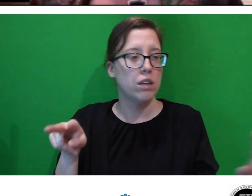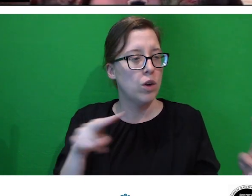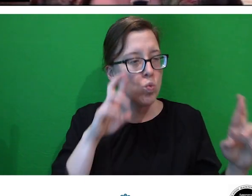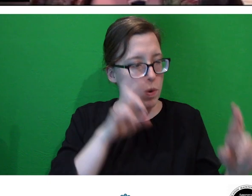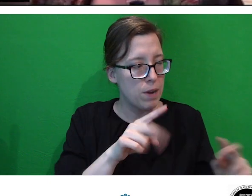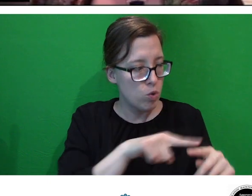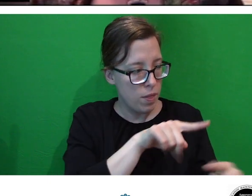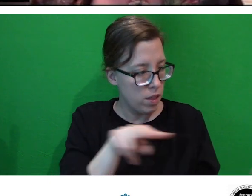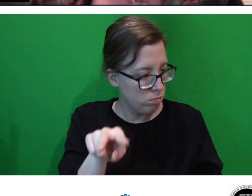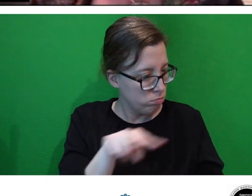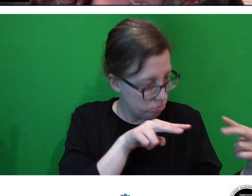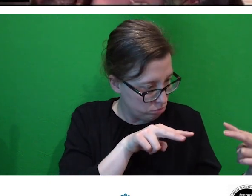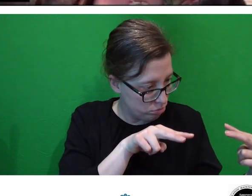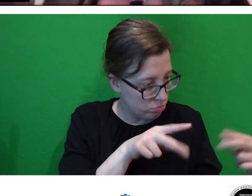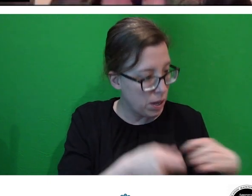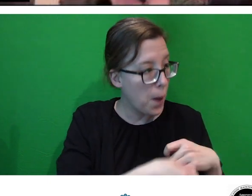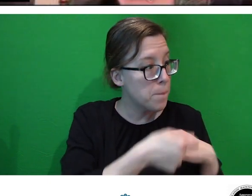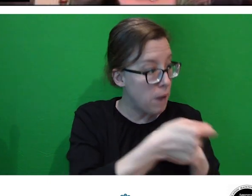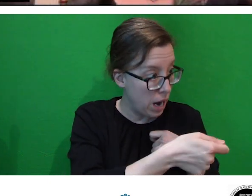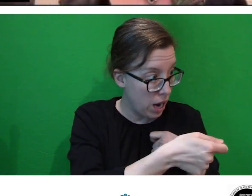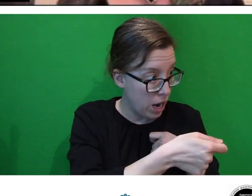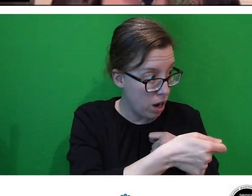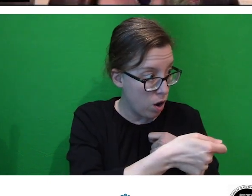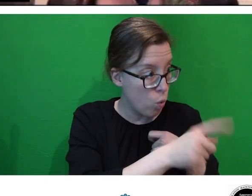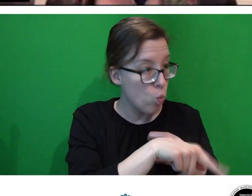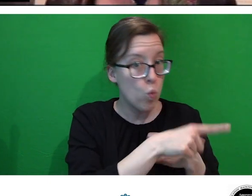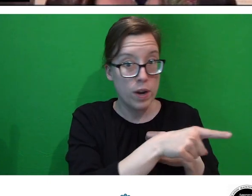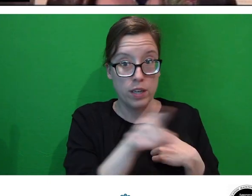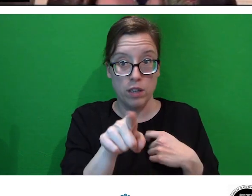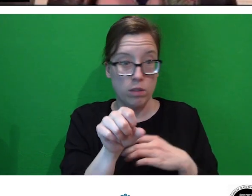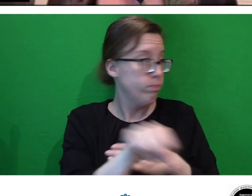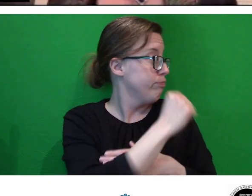Because they're not paying attention to her. I asked my friend about the game.